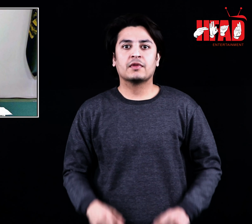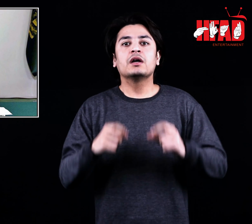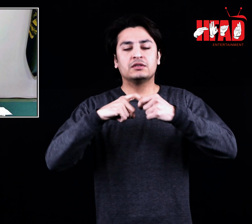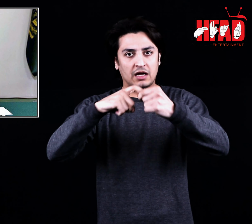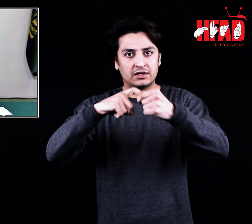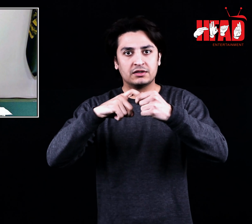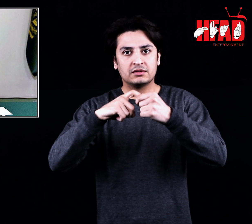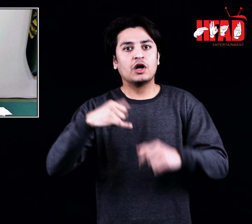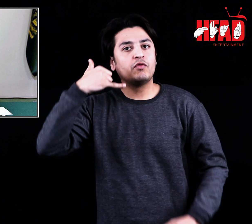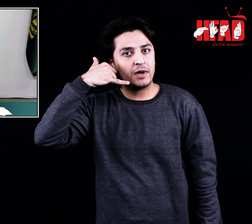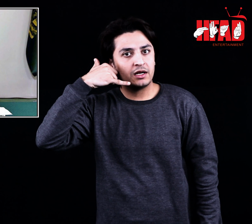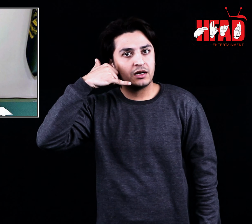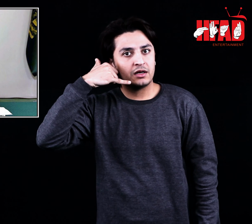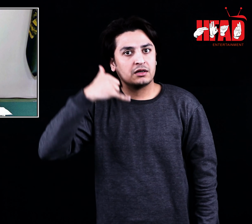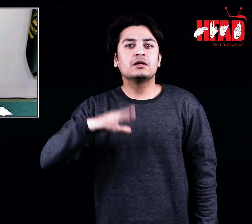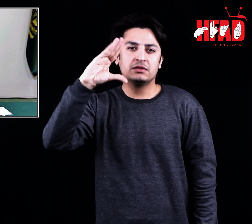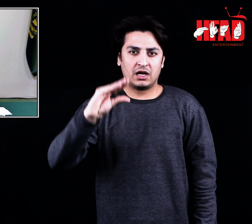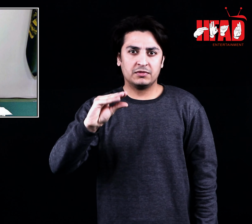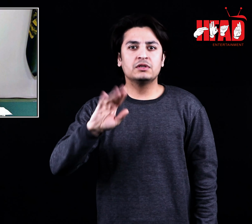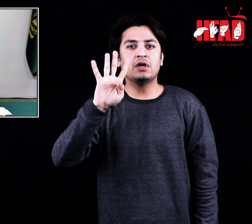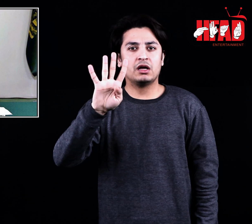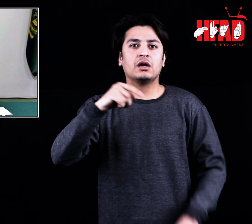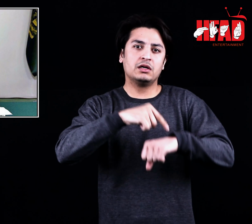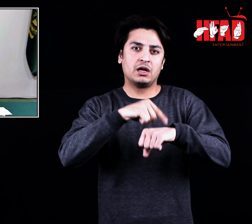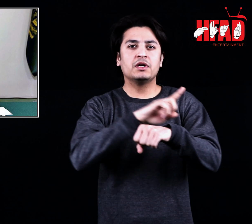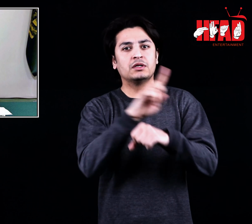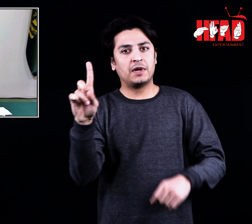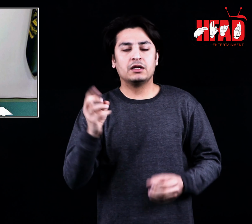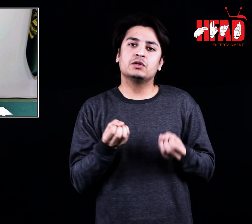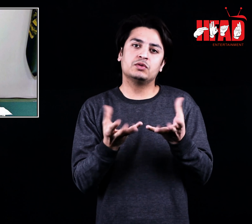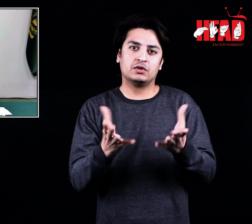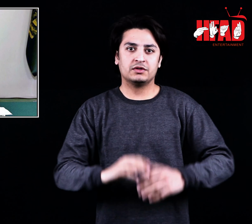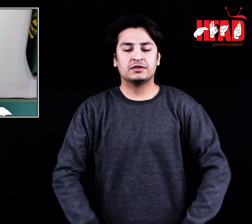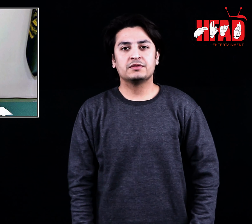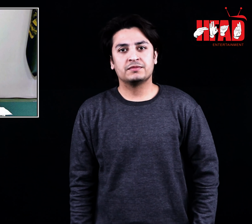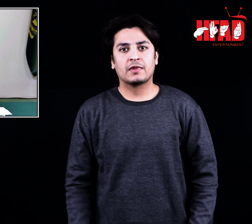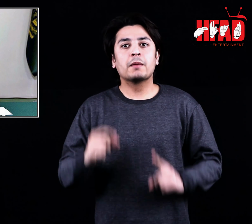the phone line for questions will be open until 4 p.m.